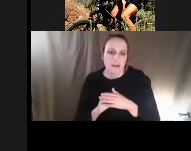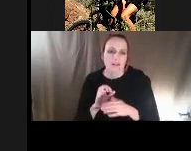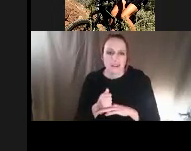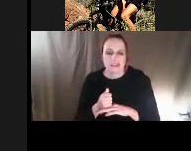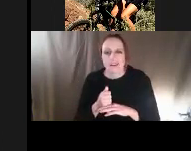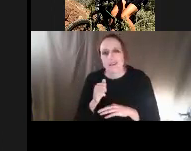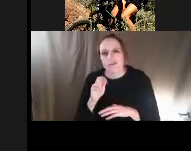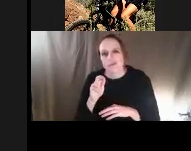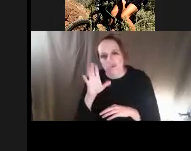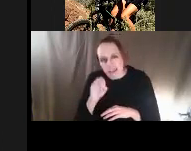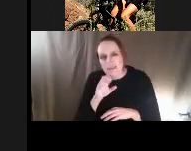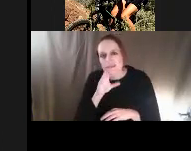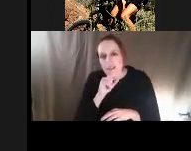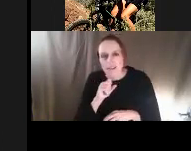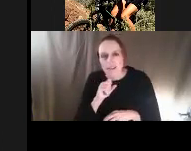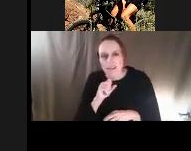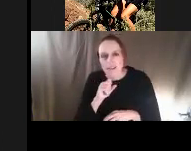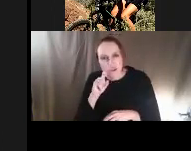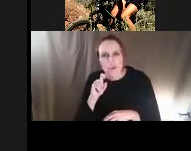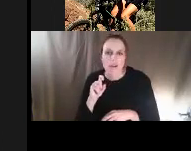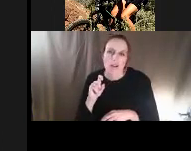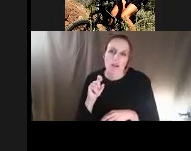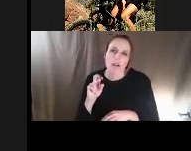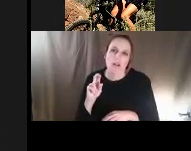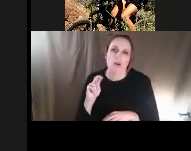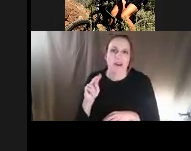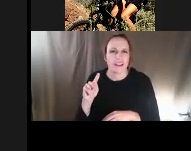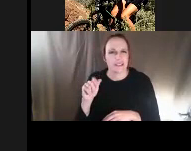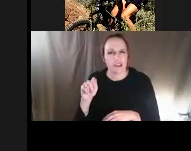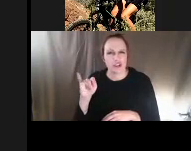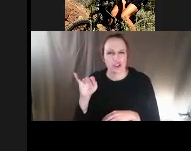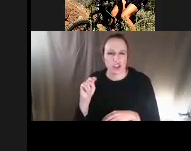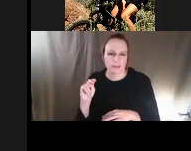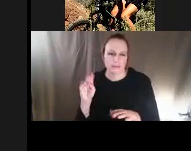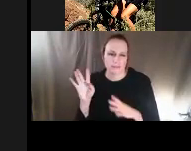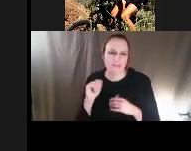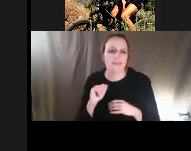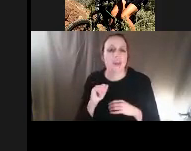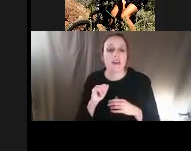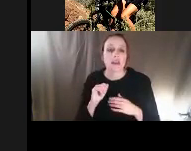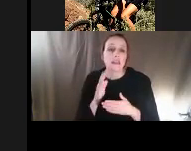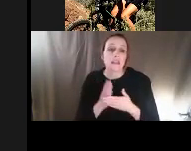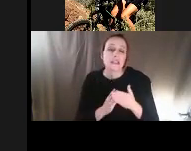I know a lot of people don't always agree with the existence of microaggressions. Some folks might say that people are too sensitive